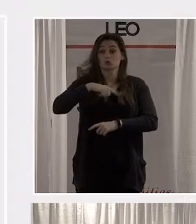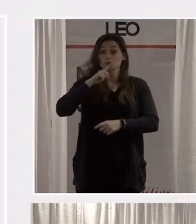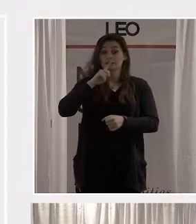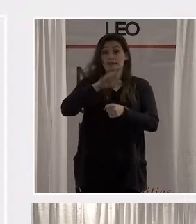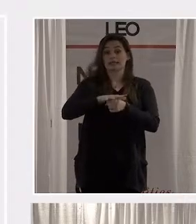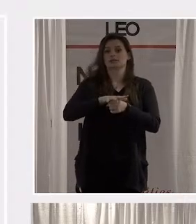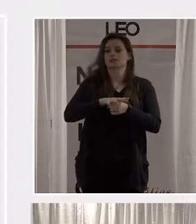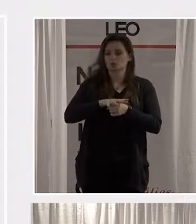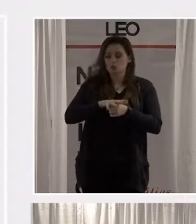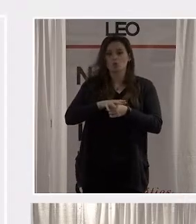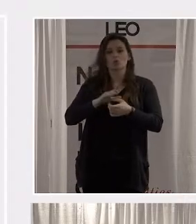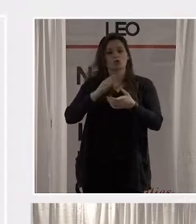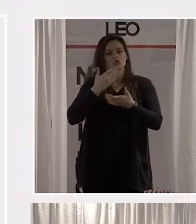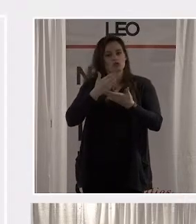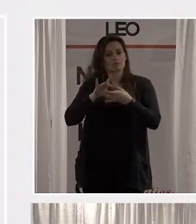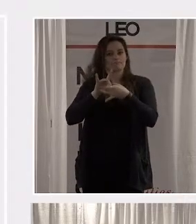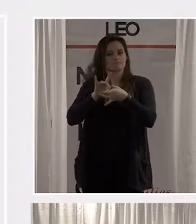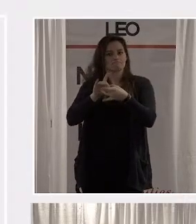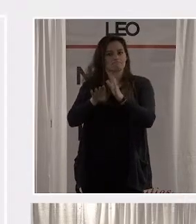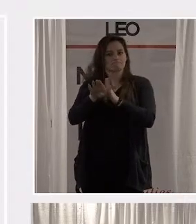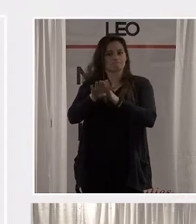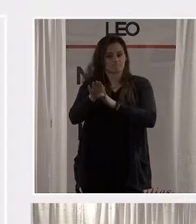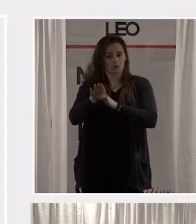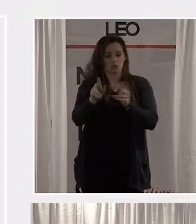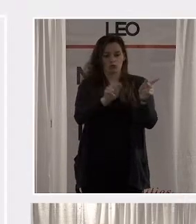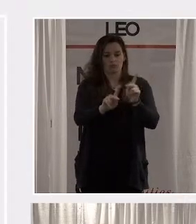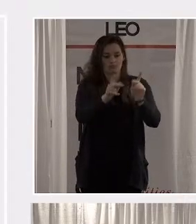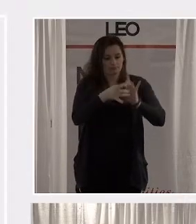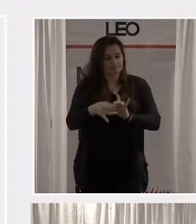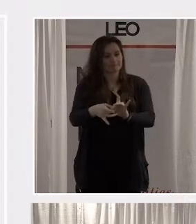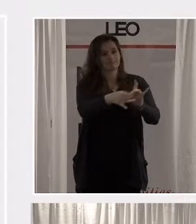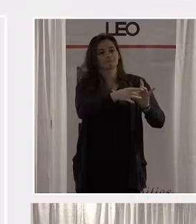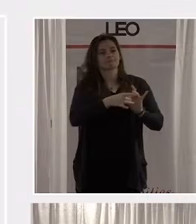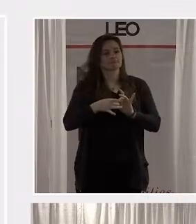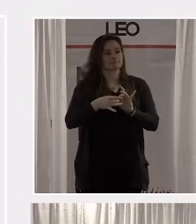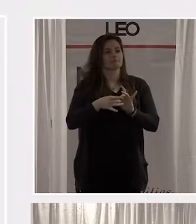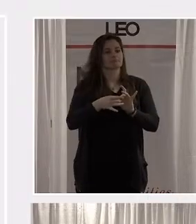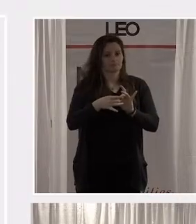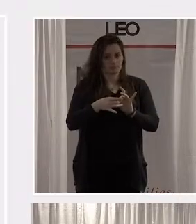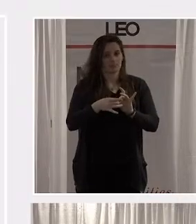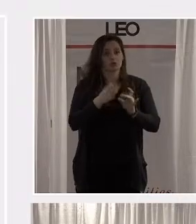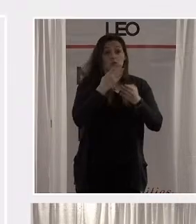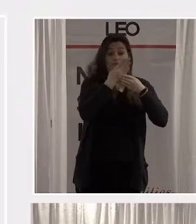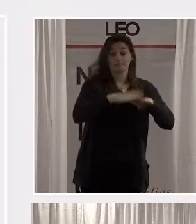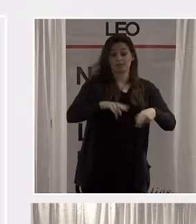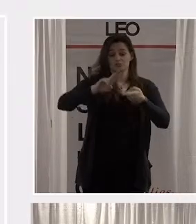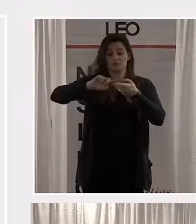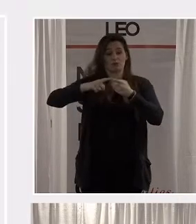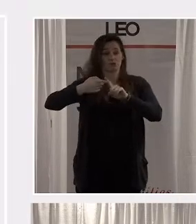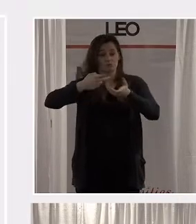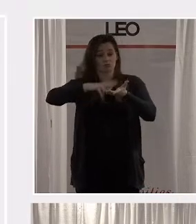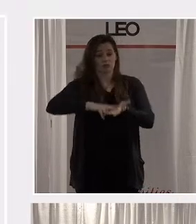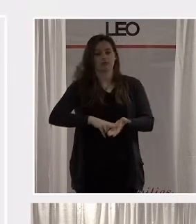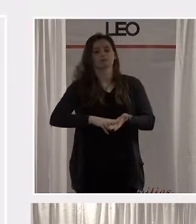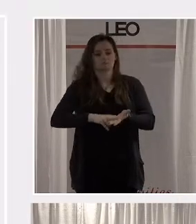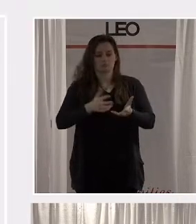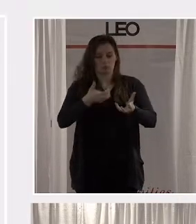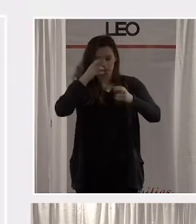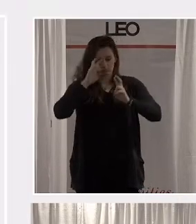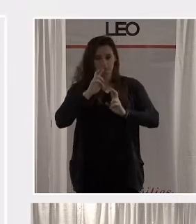AND RELATIONSHIP TO ALL ITS PEOPLE AND THE INTENTION OF THE PEACE AND FRIENDSHIP TREATY.